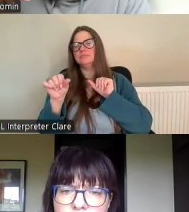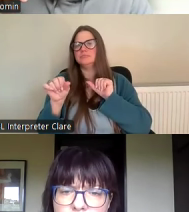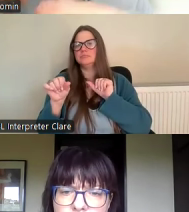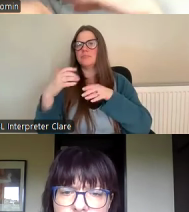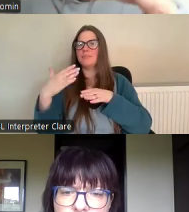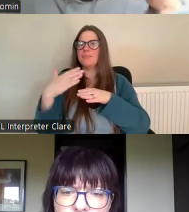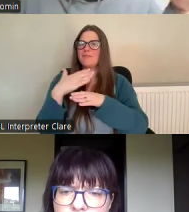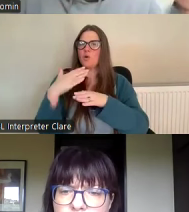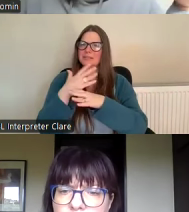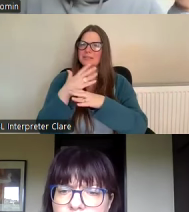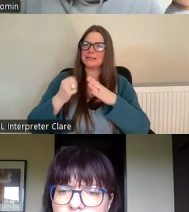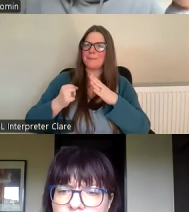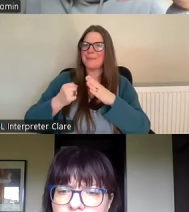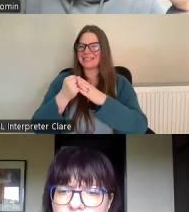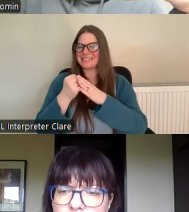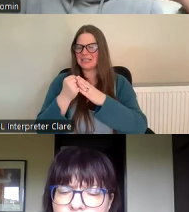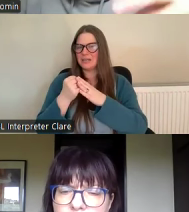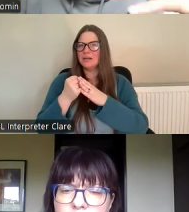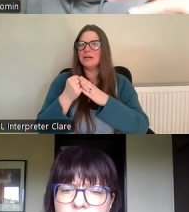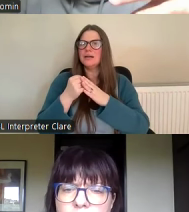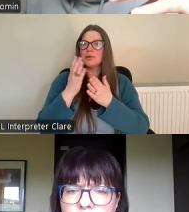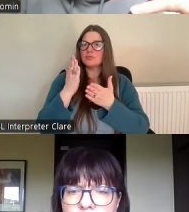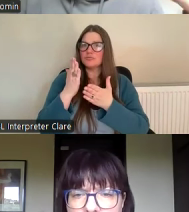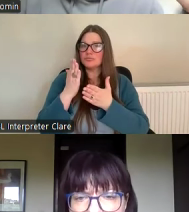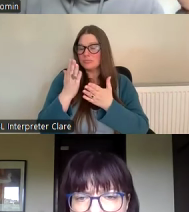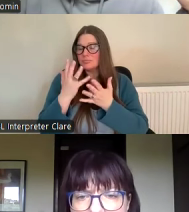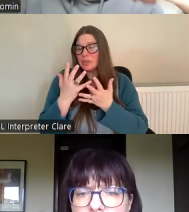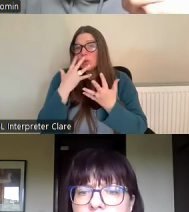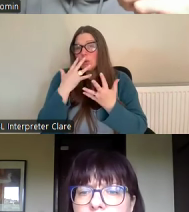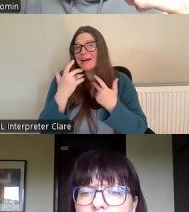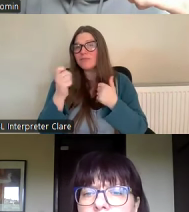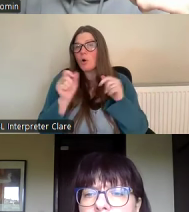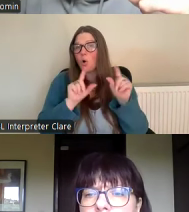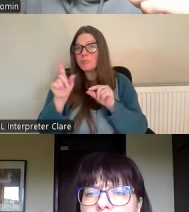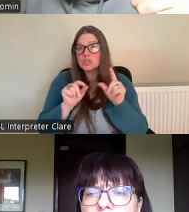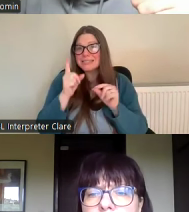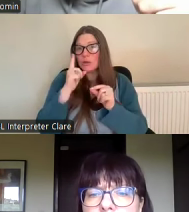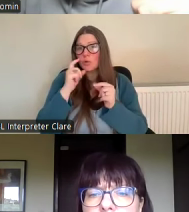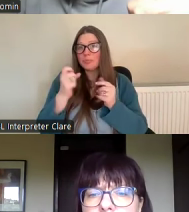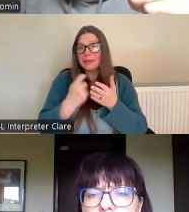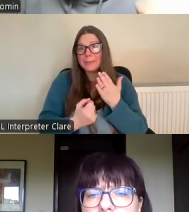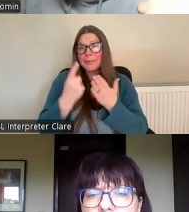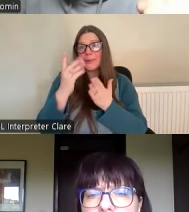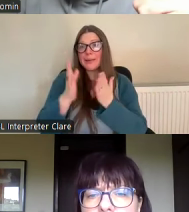You've got showing up in the actual map results. Then you've got optimizing in the ad group,